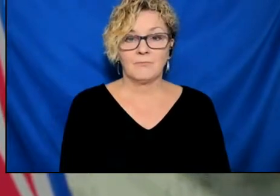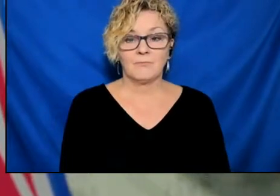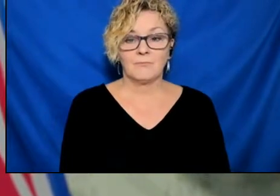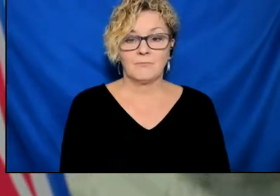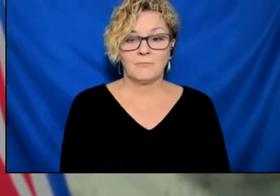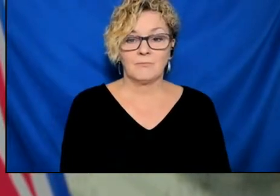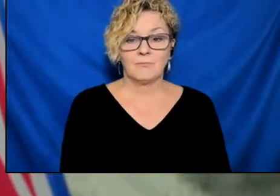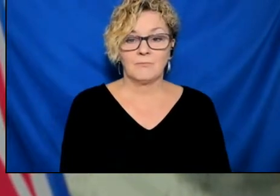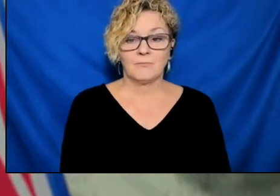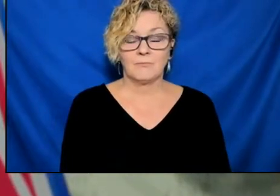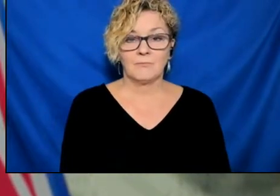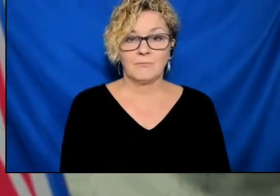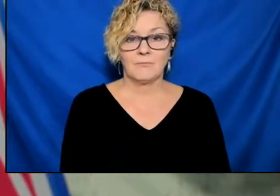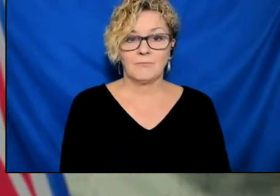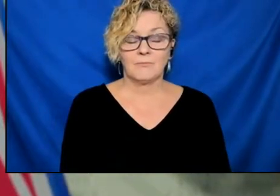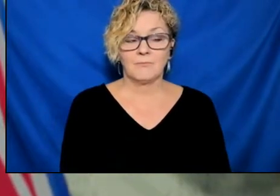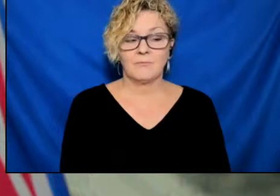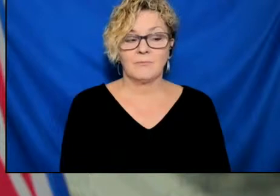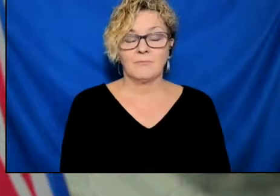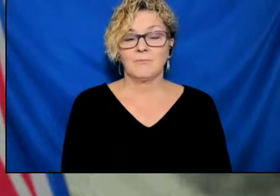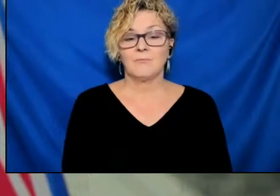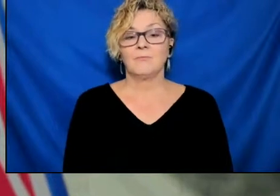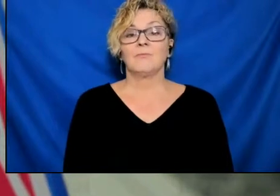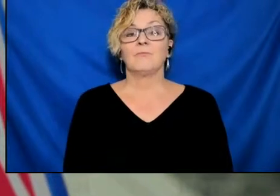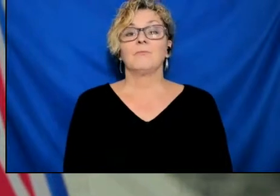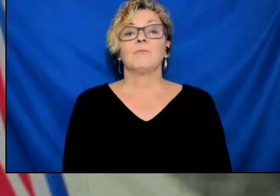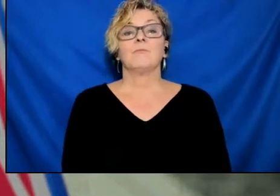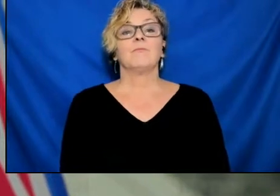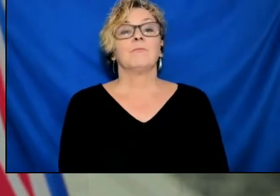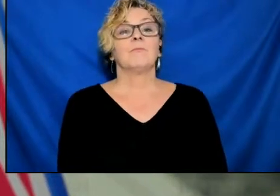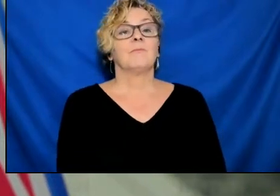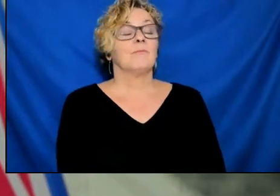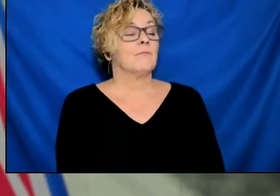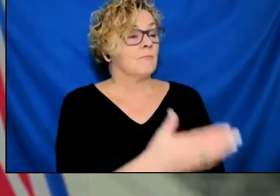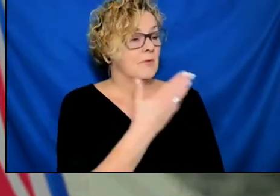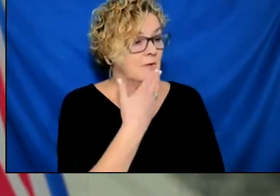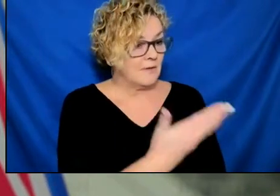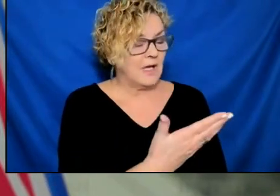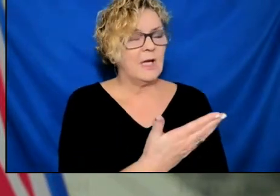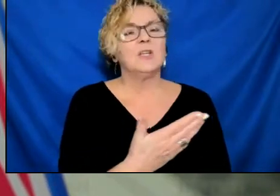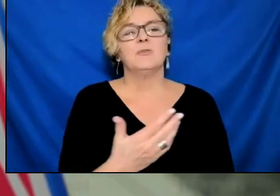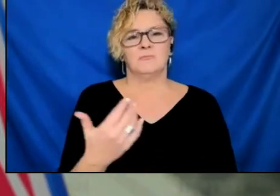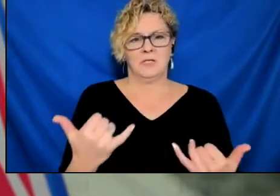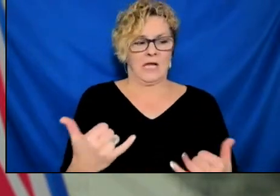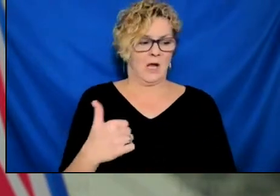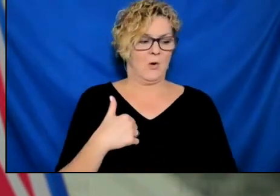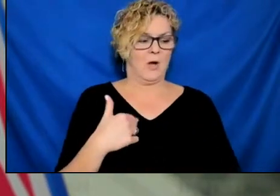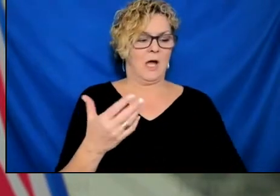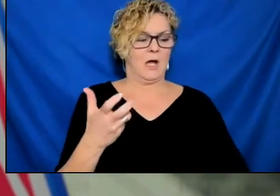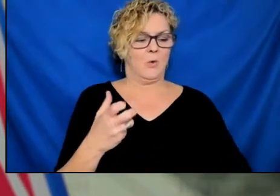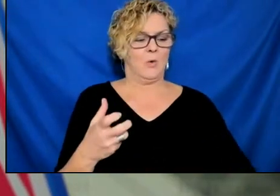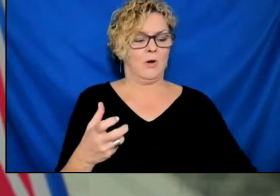Thank you very much, Minister Whiteside, Dr. Henry.